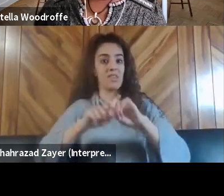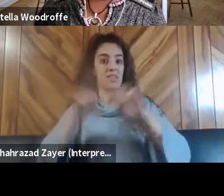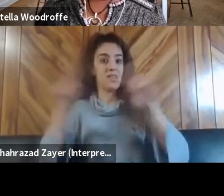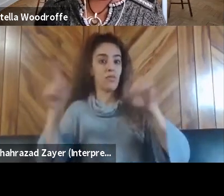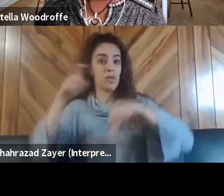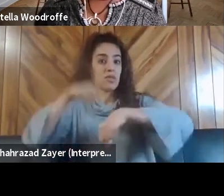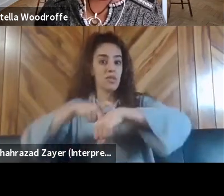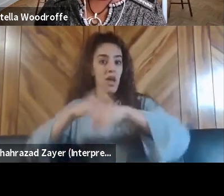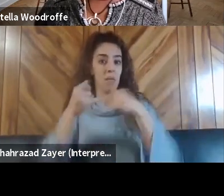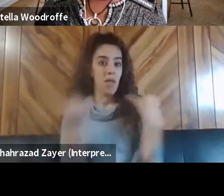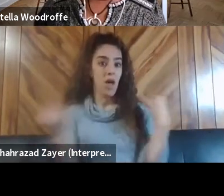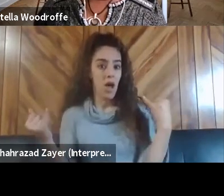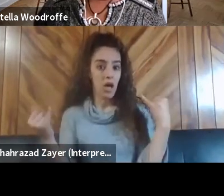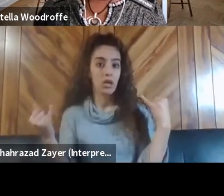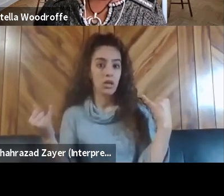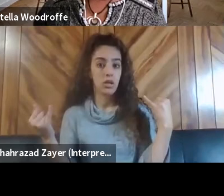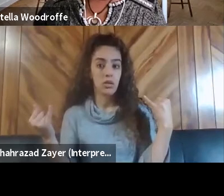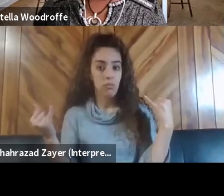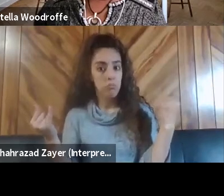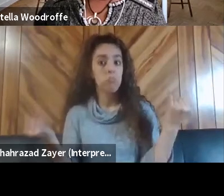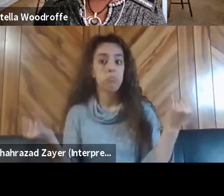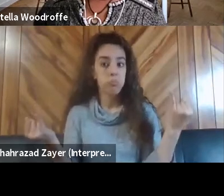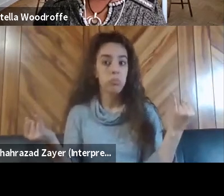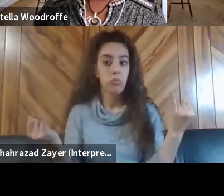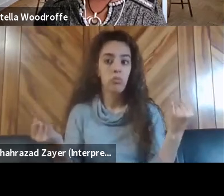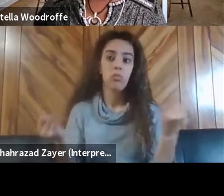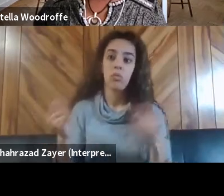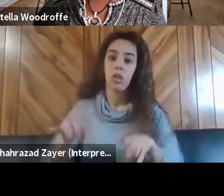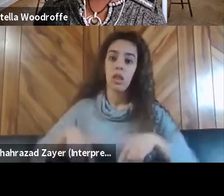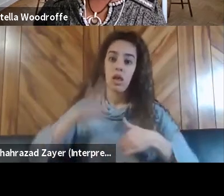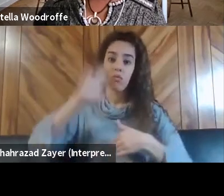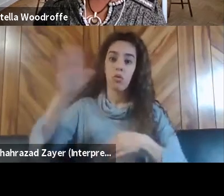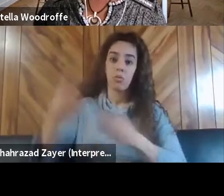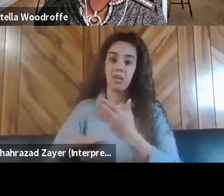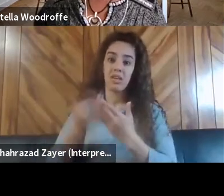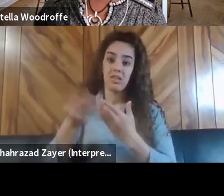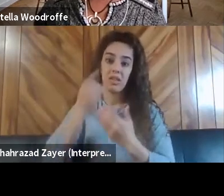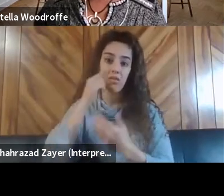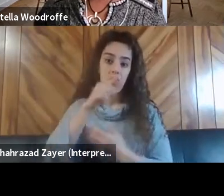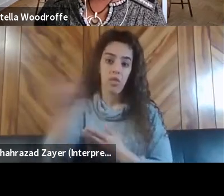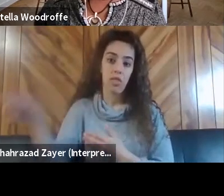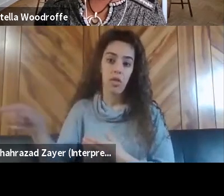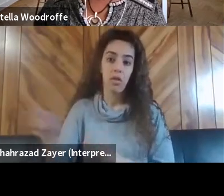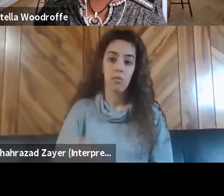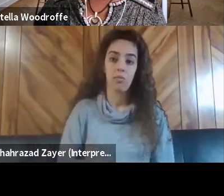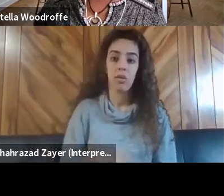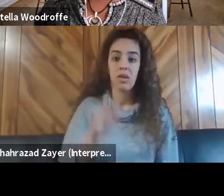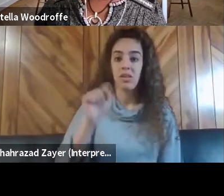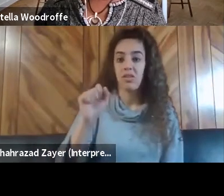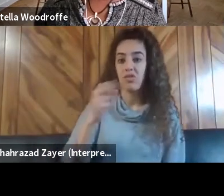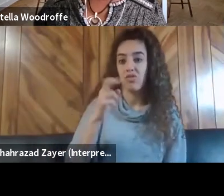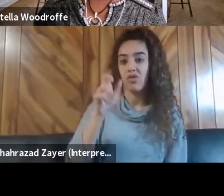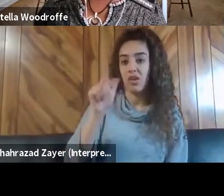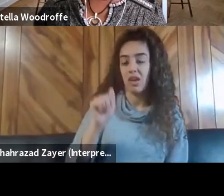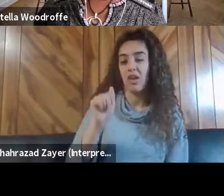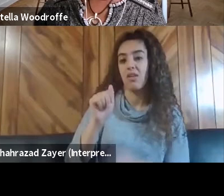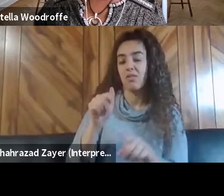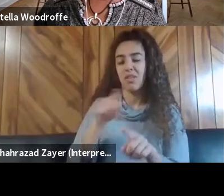for them to not pass judgment before you walk in the room, right? Or write for folks to sit there and I have to explain to